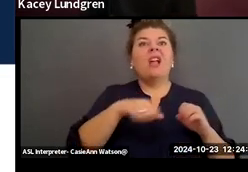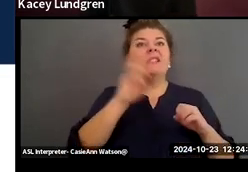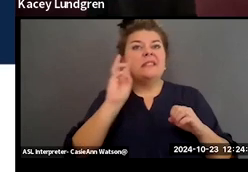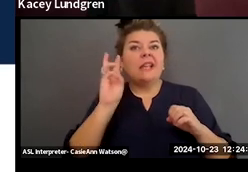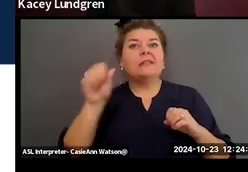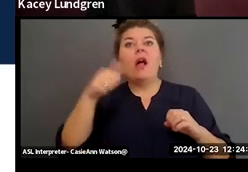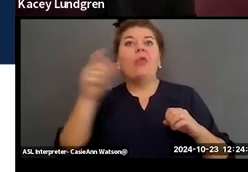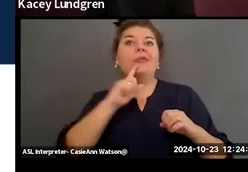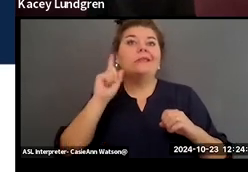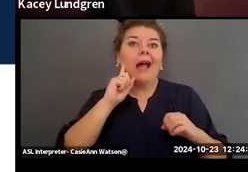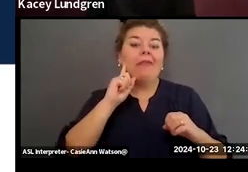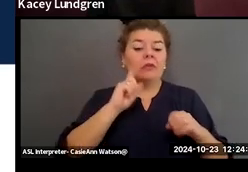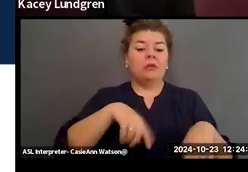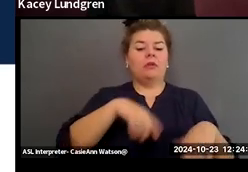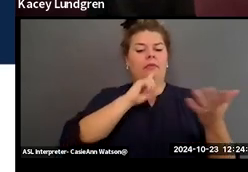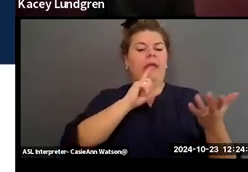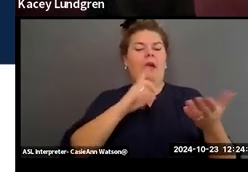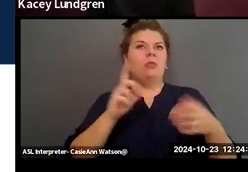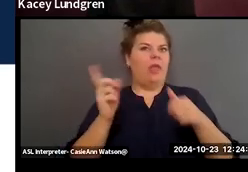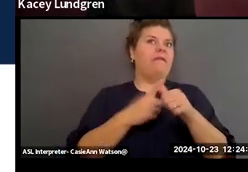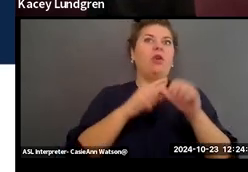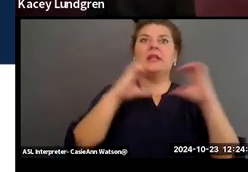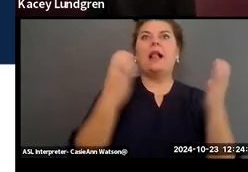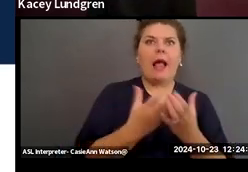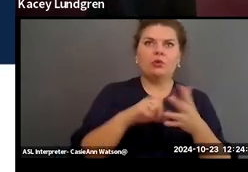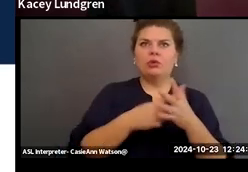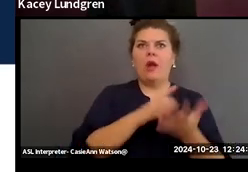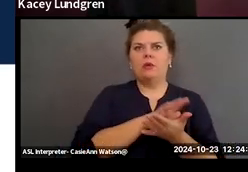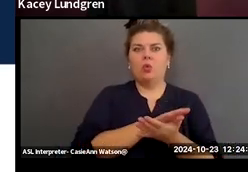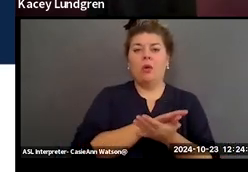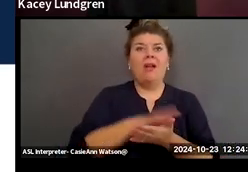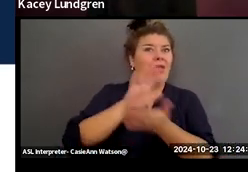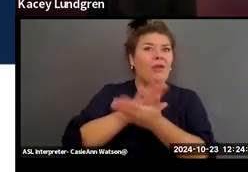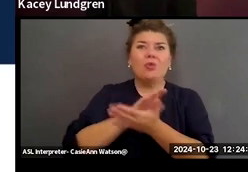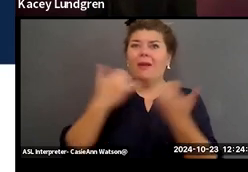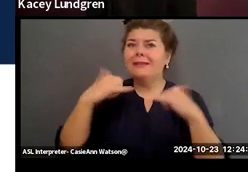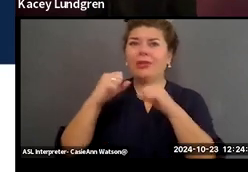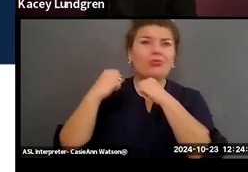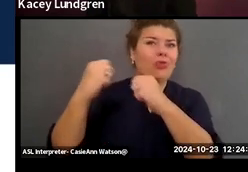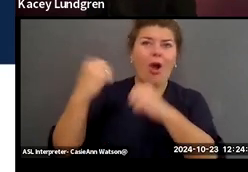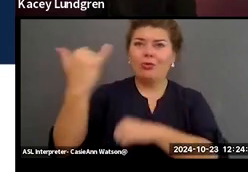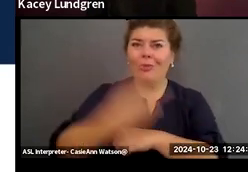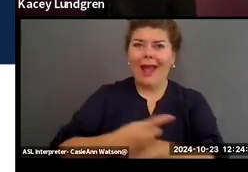were the first class admitted to the school. The school is still going strong today. They eventually changed their name